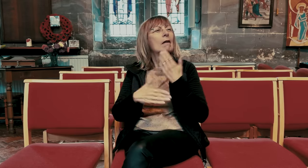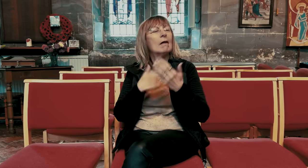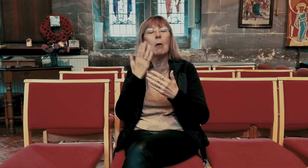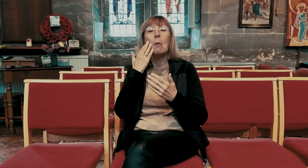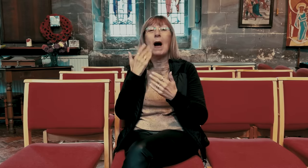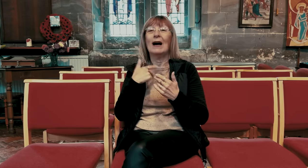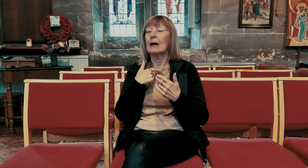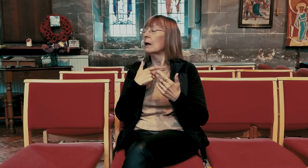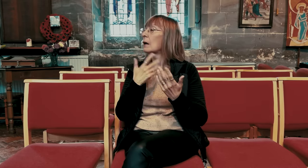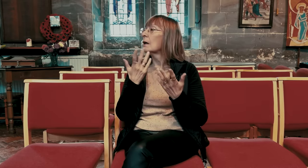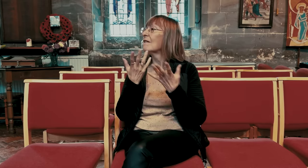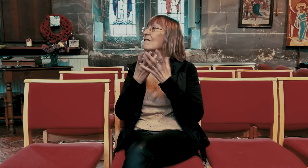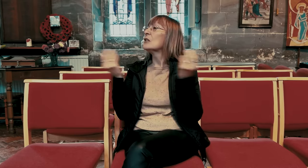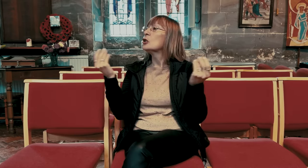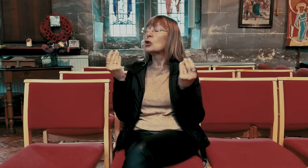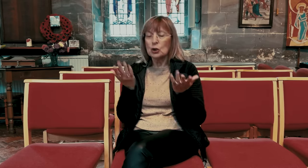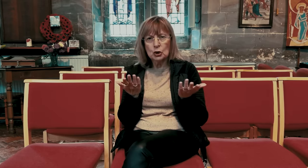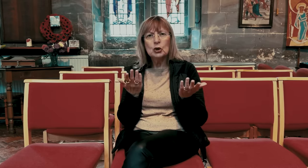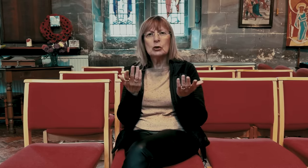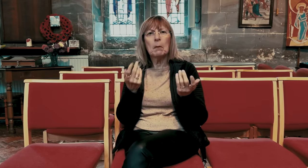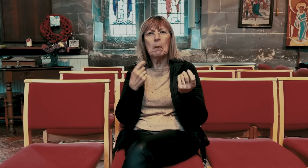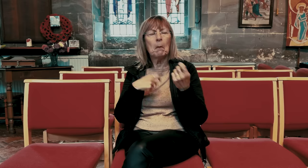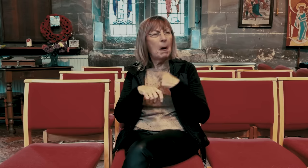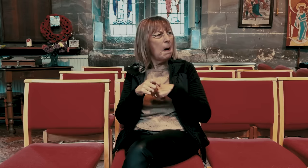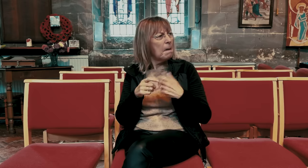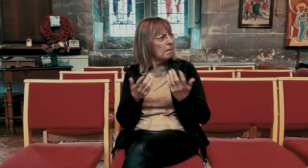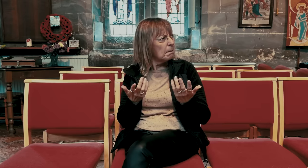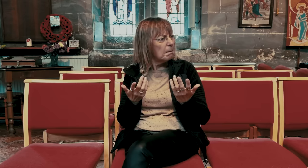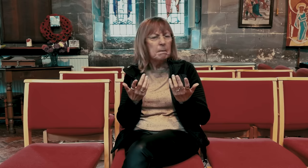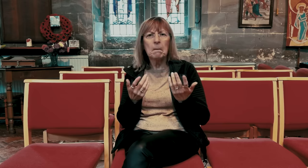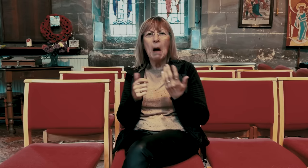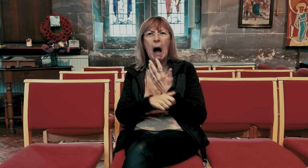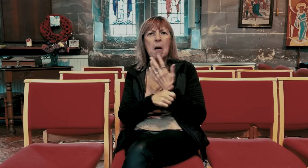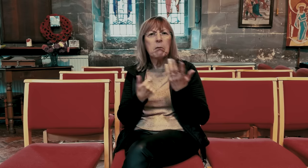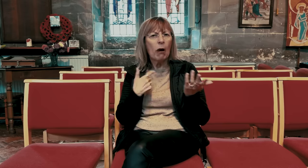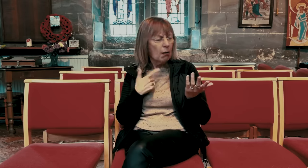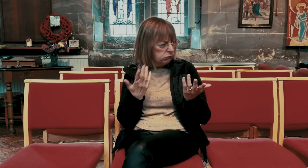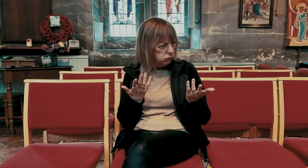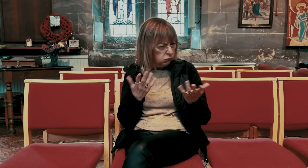Once that time in my life was over, I felt disconnected from the Bible.